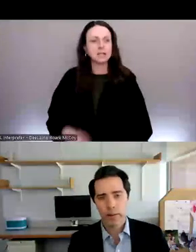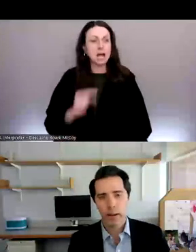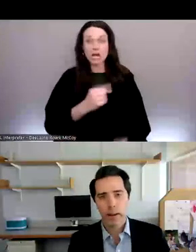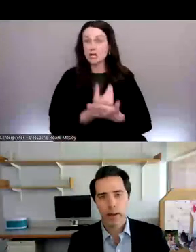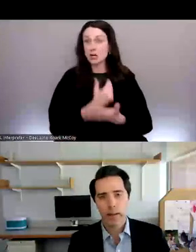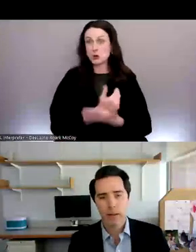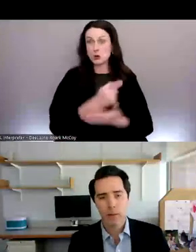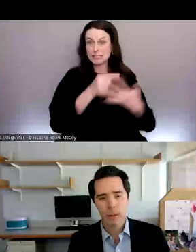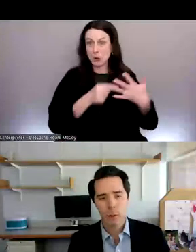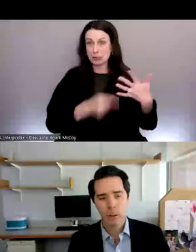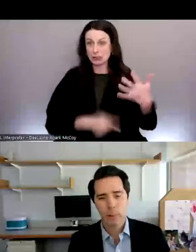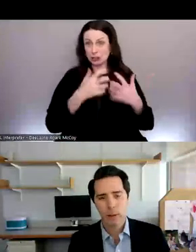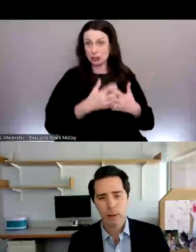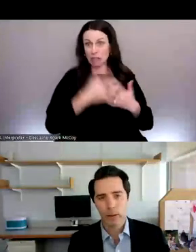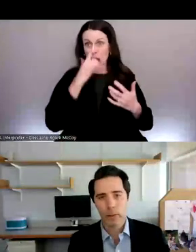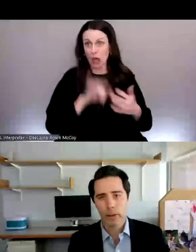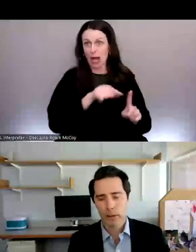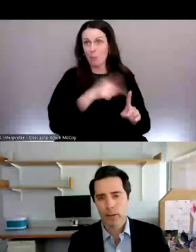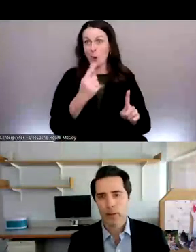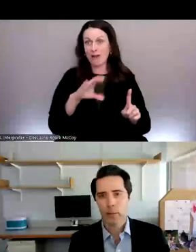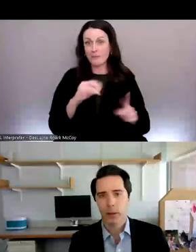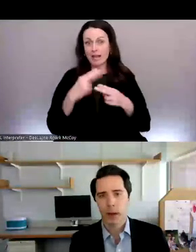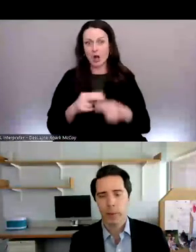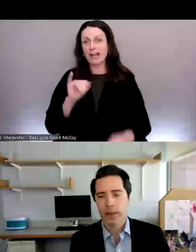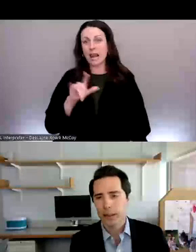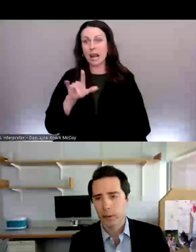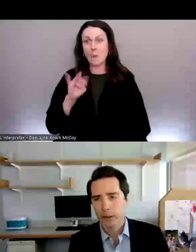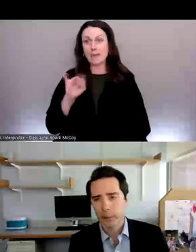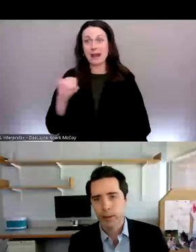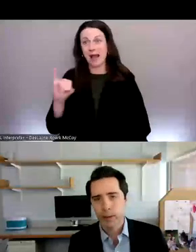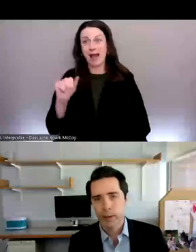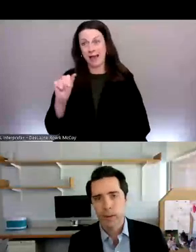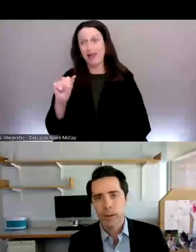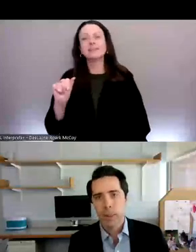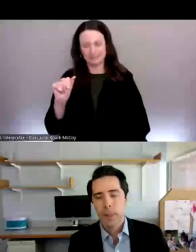and this is from one company called Illumina that's the predominant